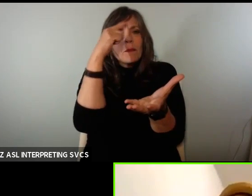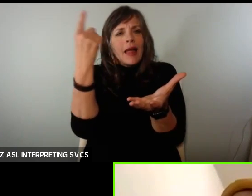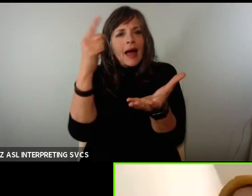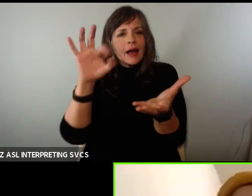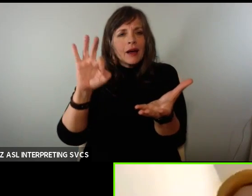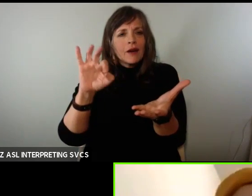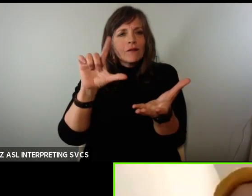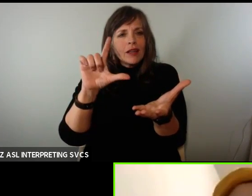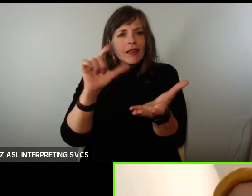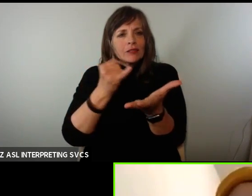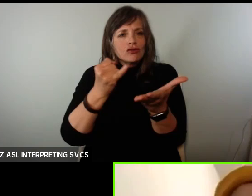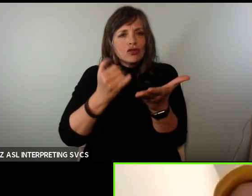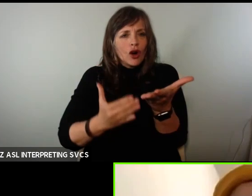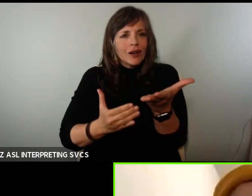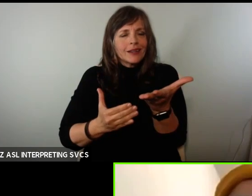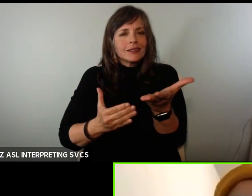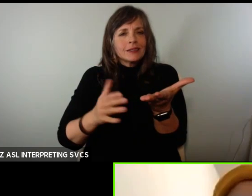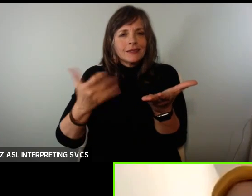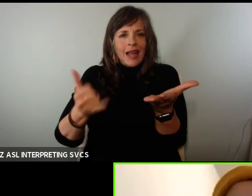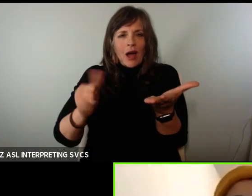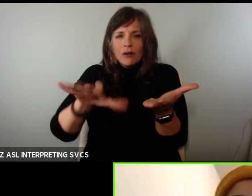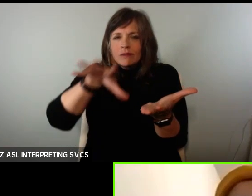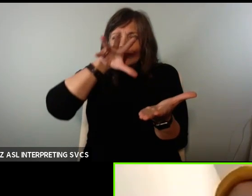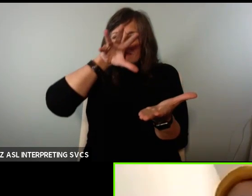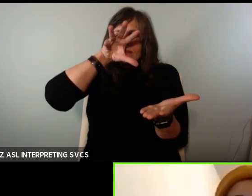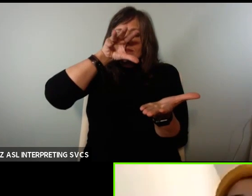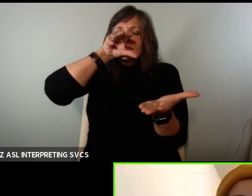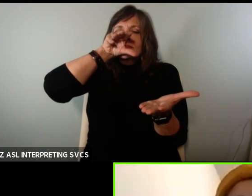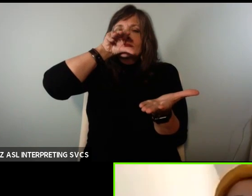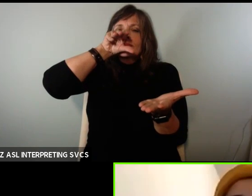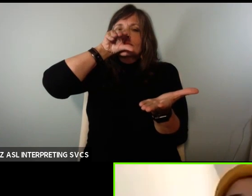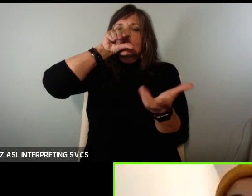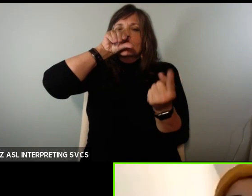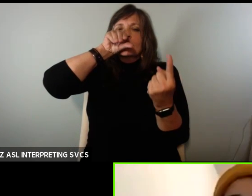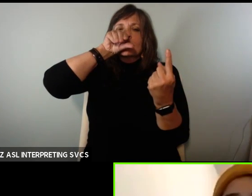So we'll go ahead and inhale, one, two, three, four five.